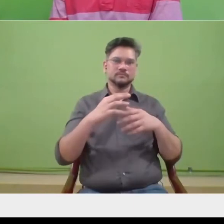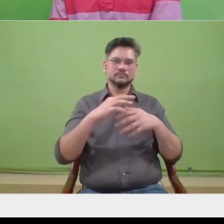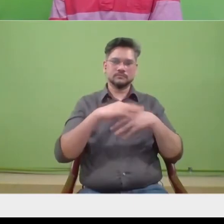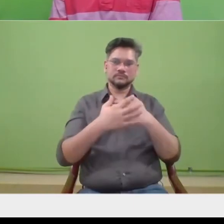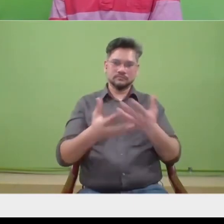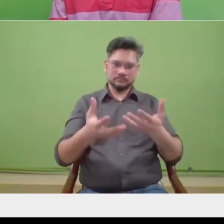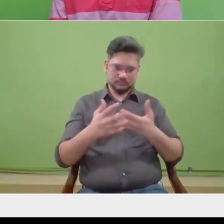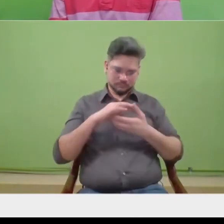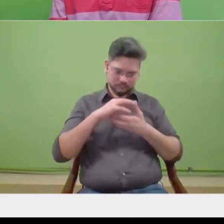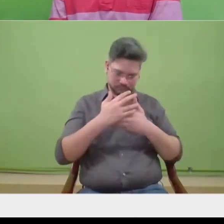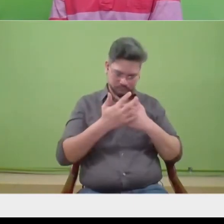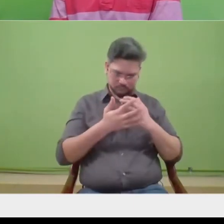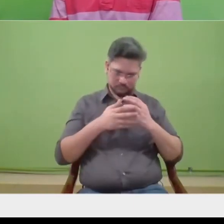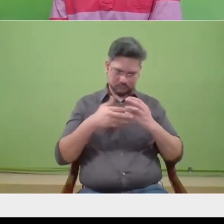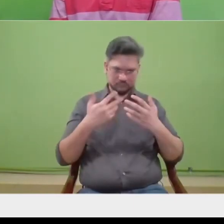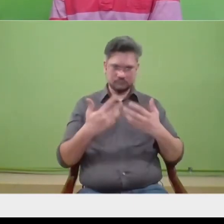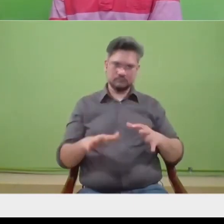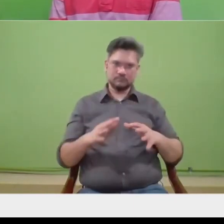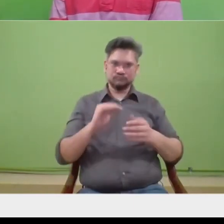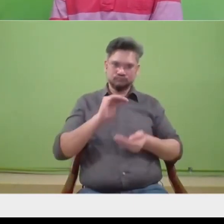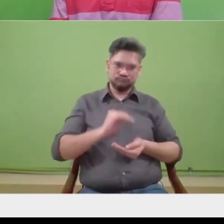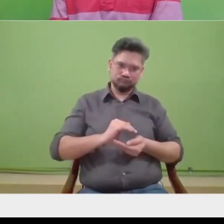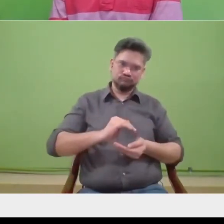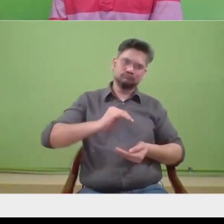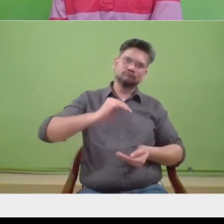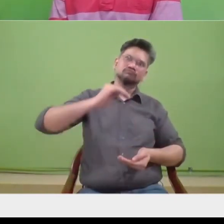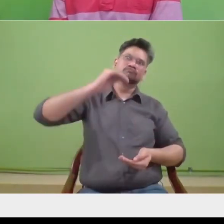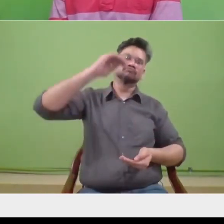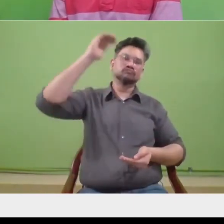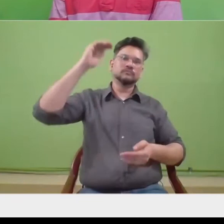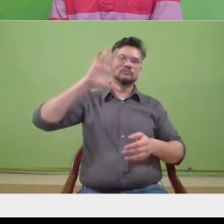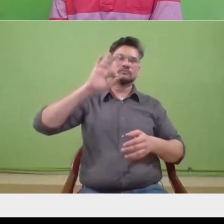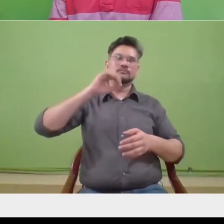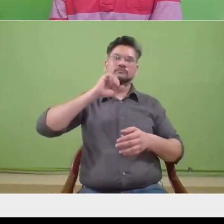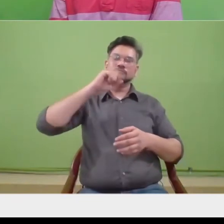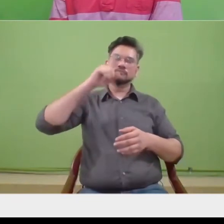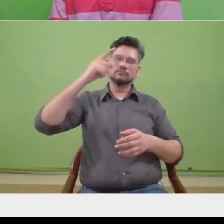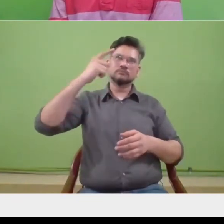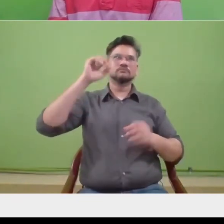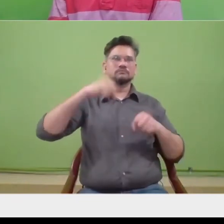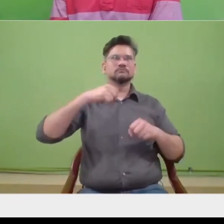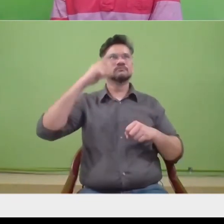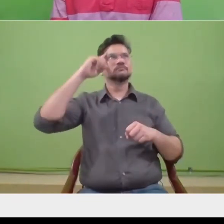fifty years also remember because of the tactile sensation that you had when you were like four